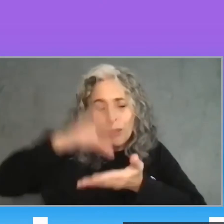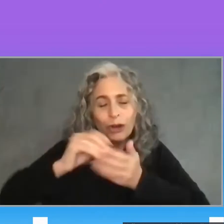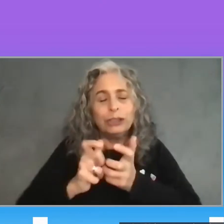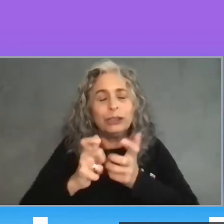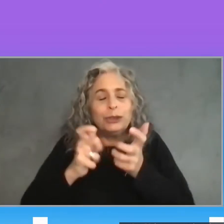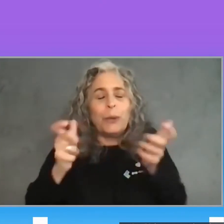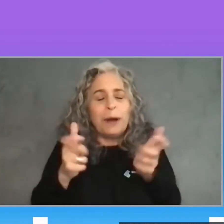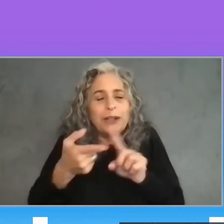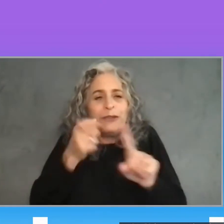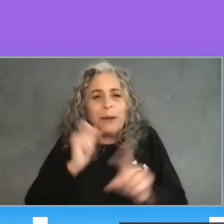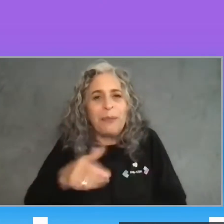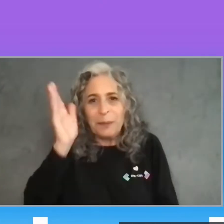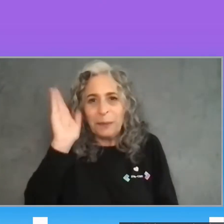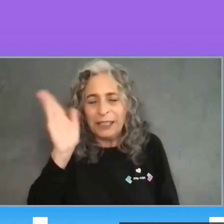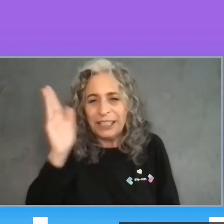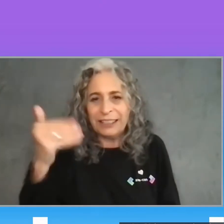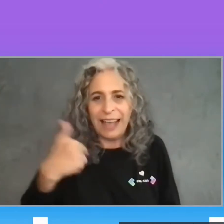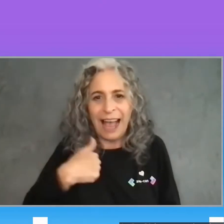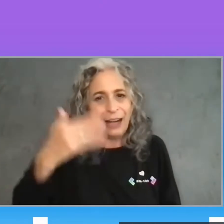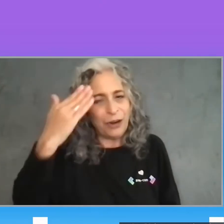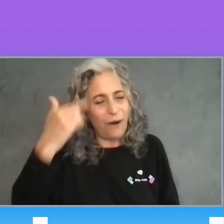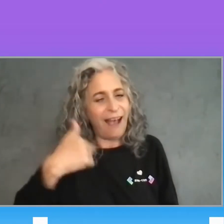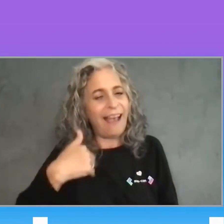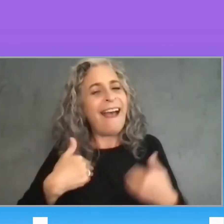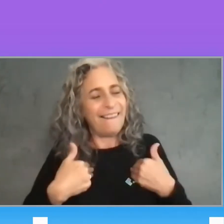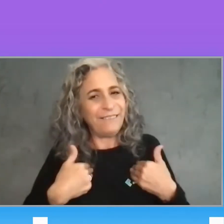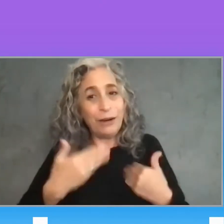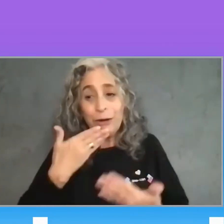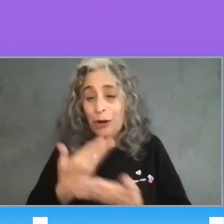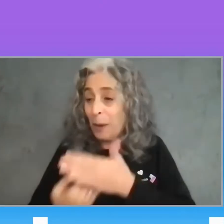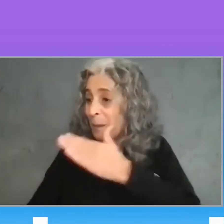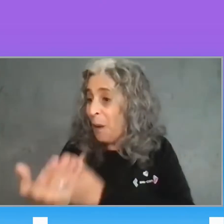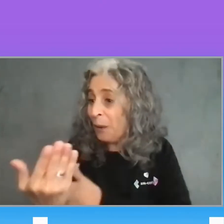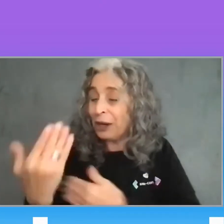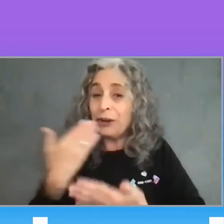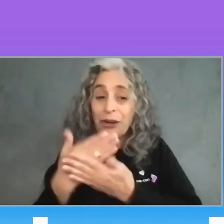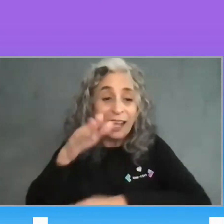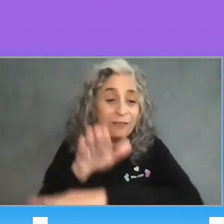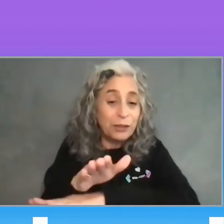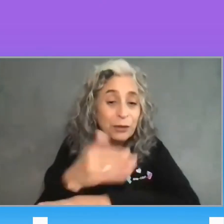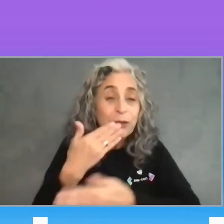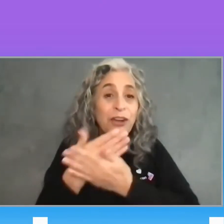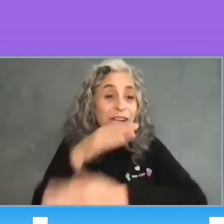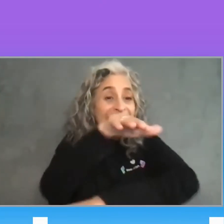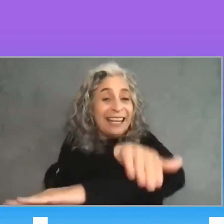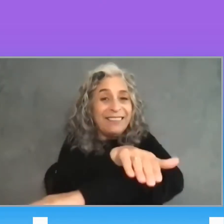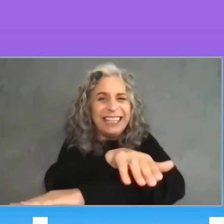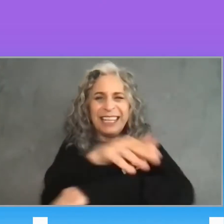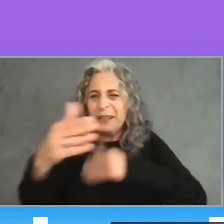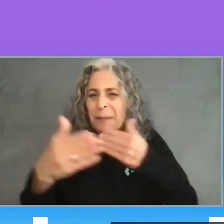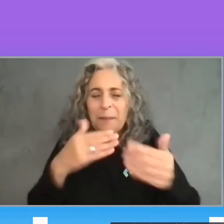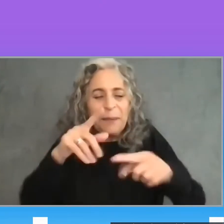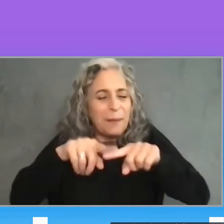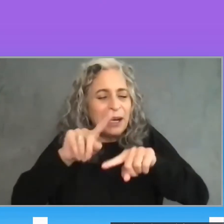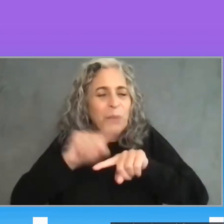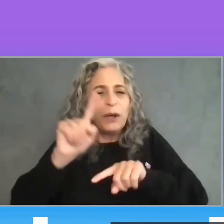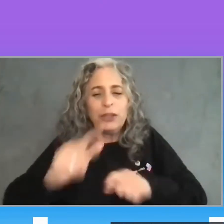the presentations I know I have. So good morning, good afternoon, good evening to wherever in the